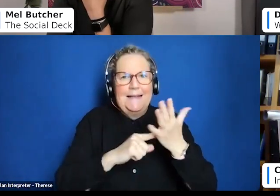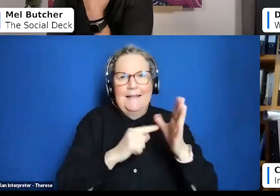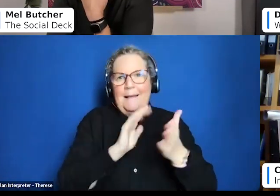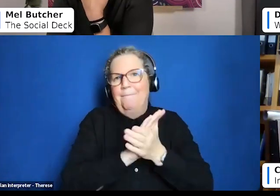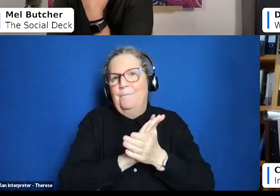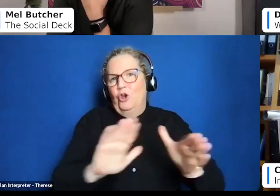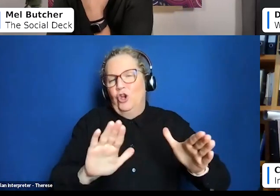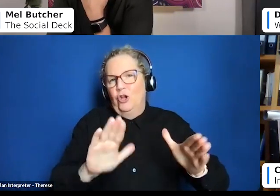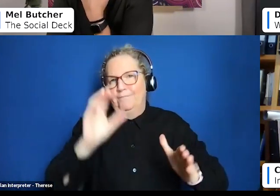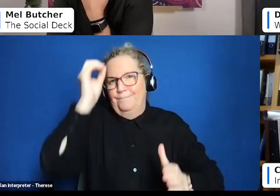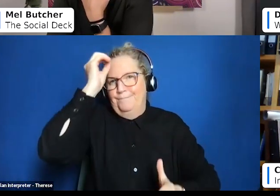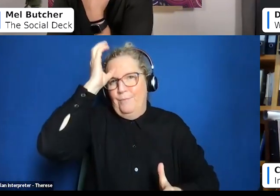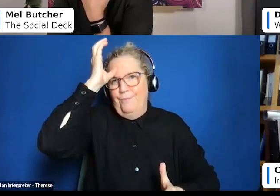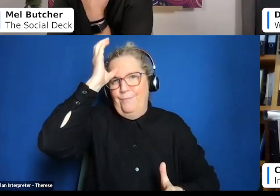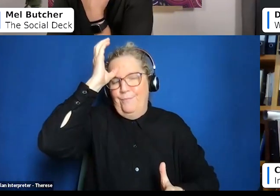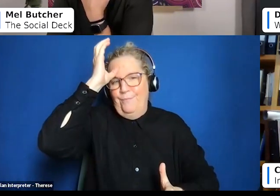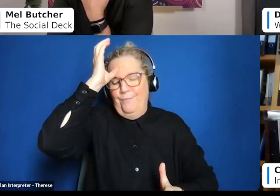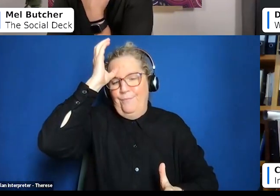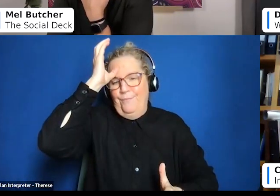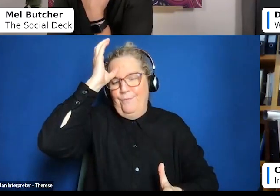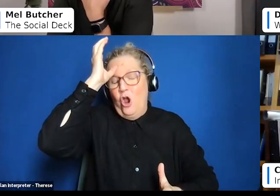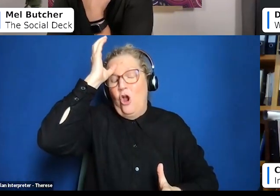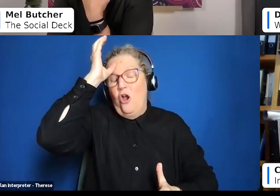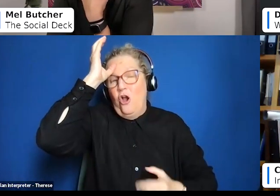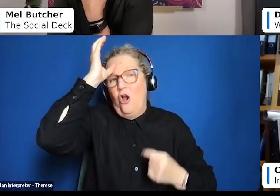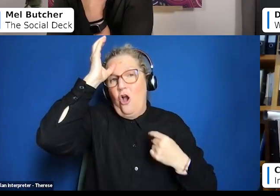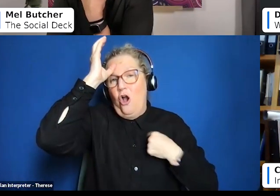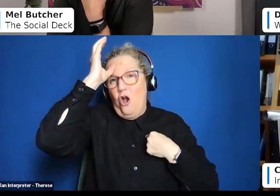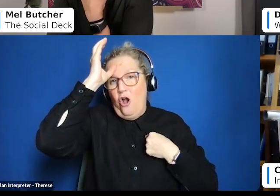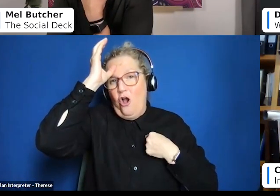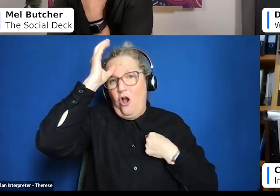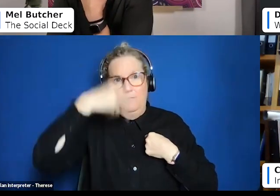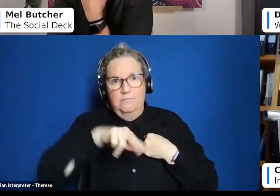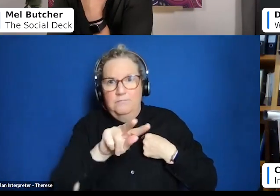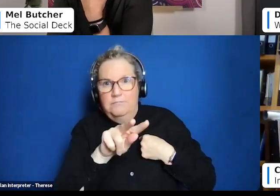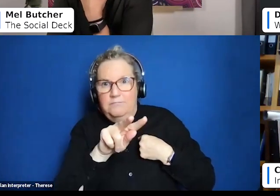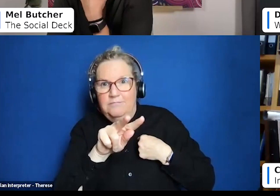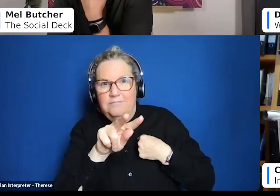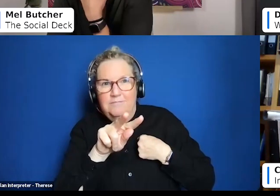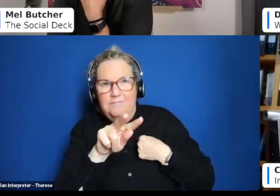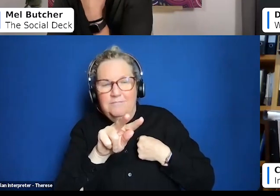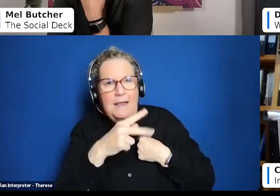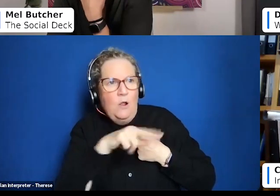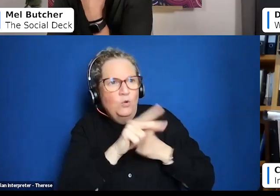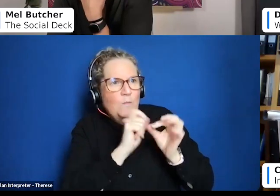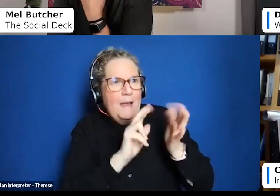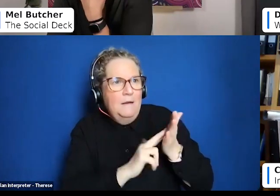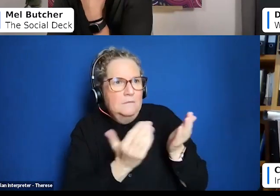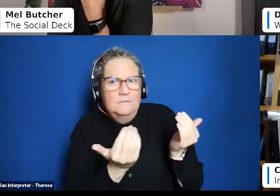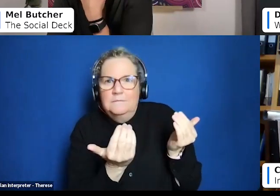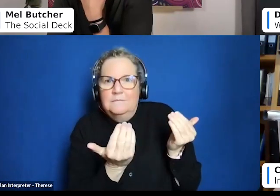so I certainly looked up to him and Ben and others for